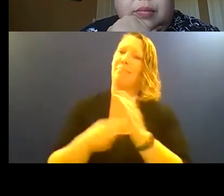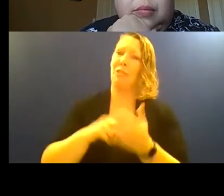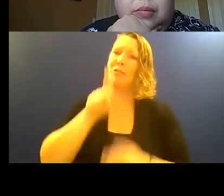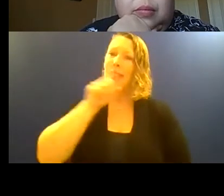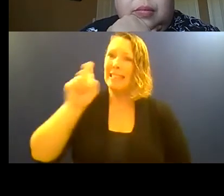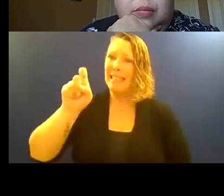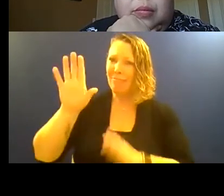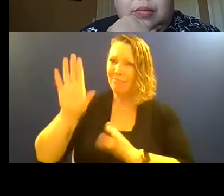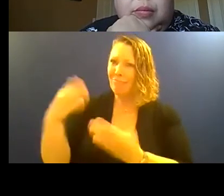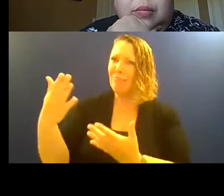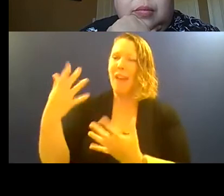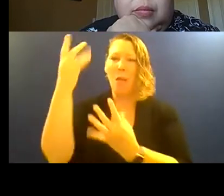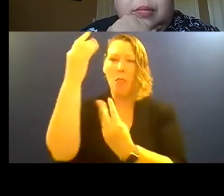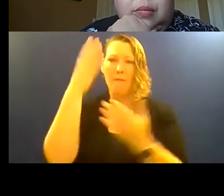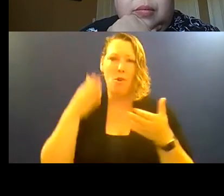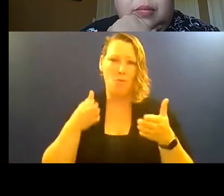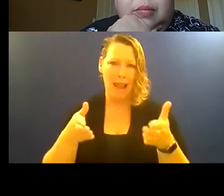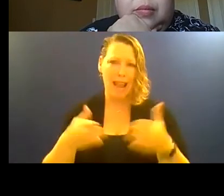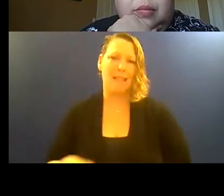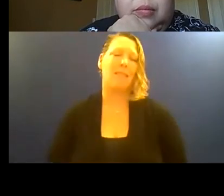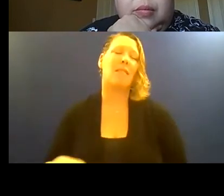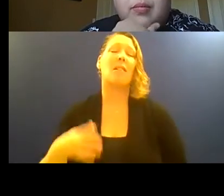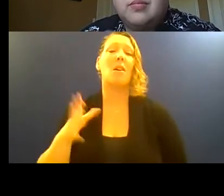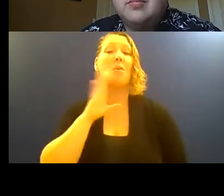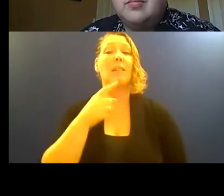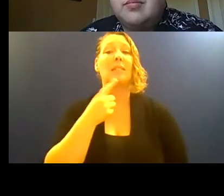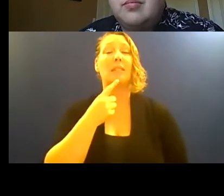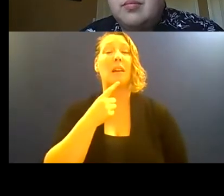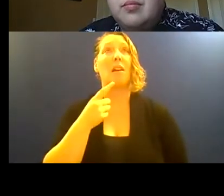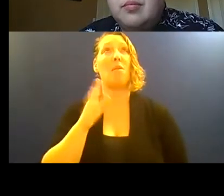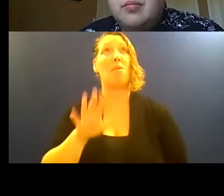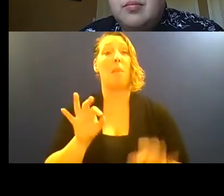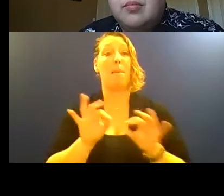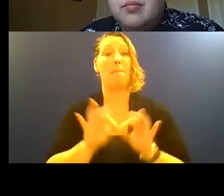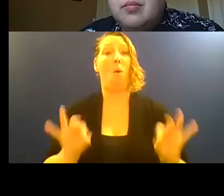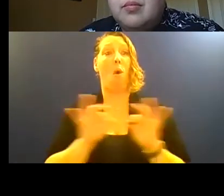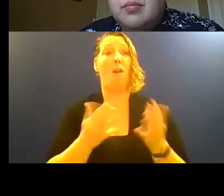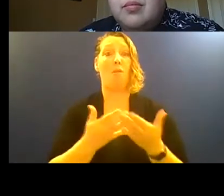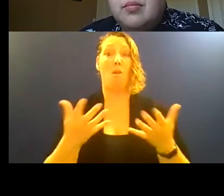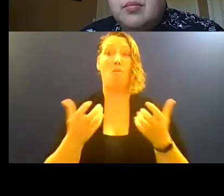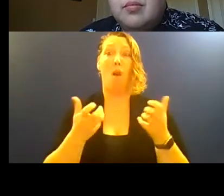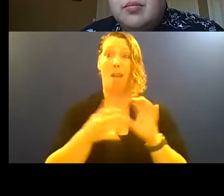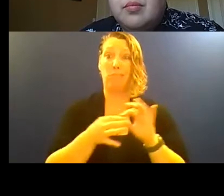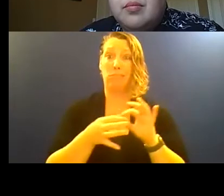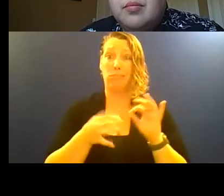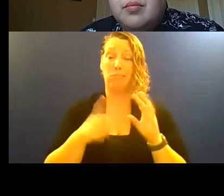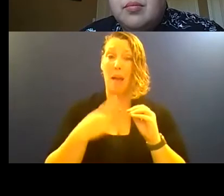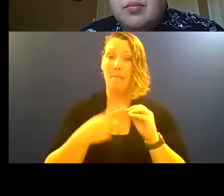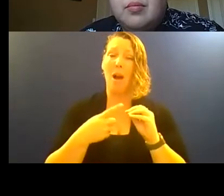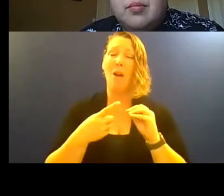for us to really present this data in a thoughtful way." And I'll just say that the important thing that I want to highlight there,